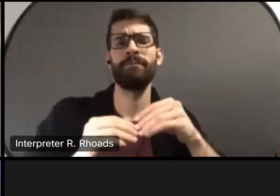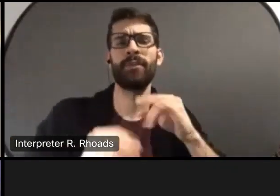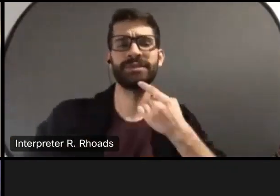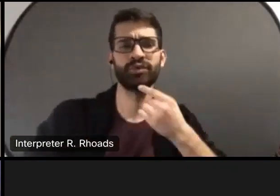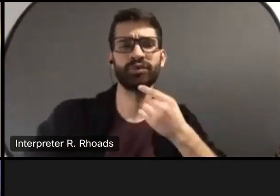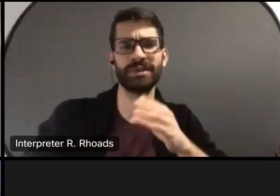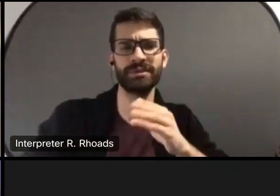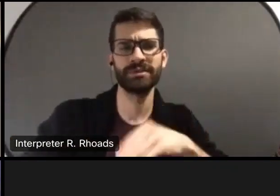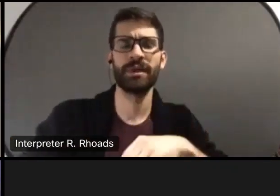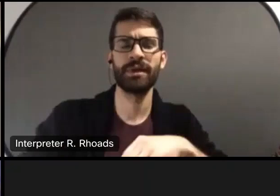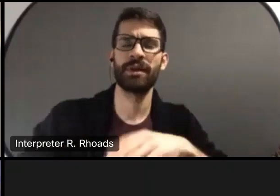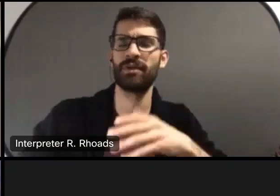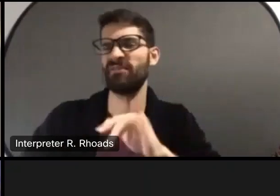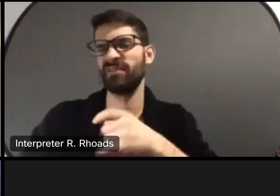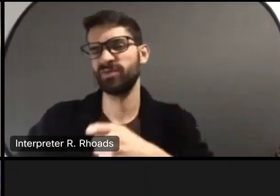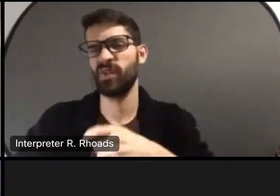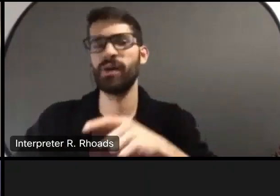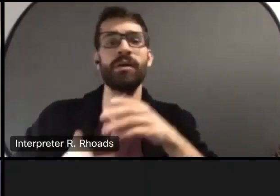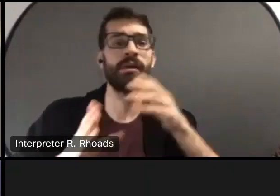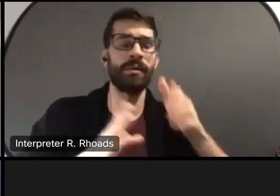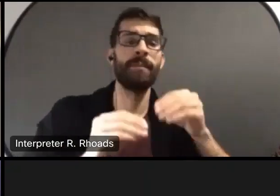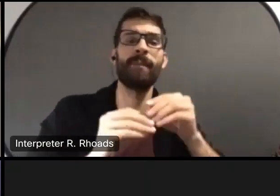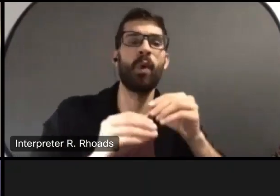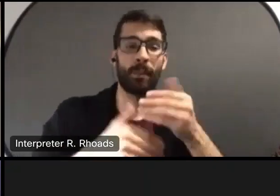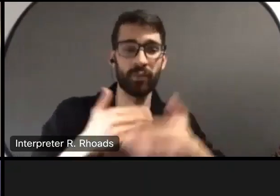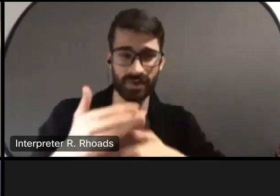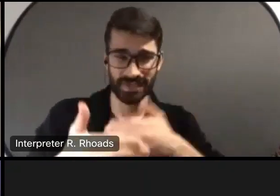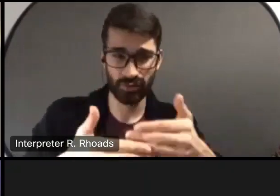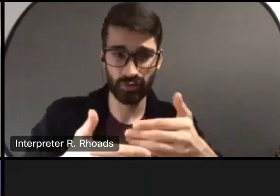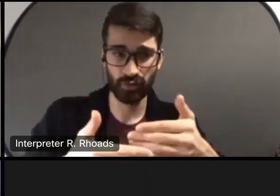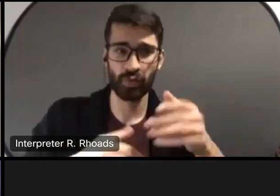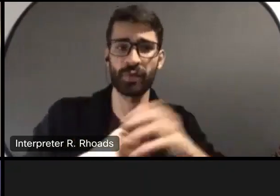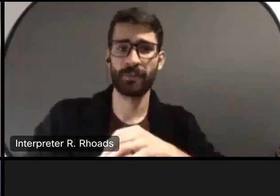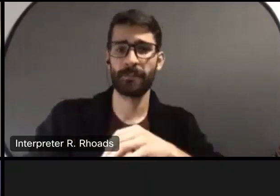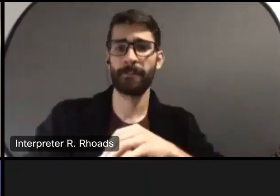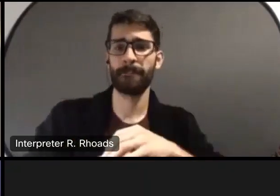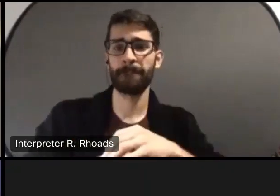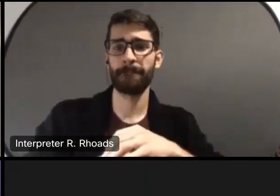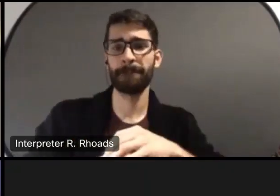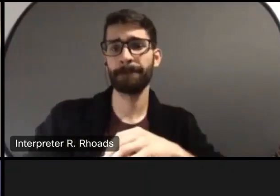other one was too, but anyway this is sort of procedural, I guess. Okay, so there was